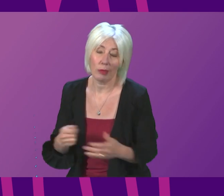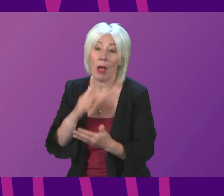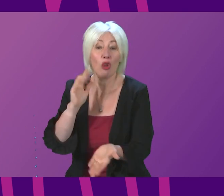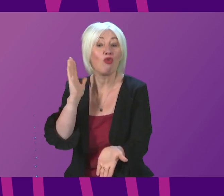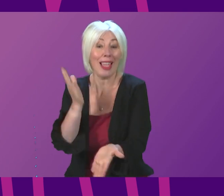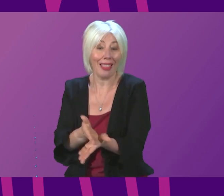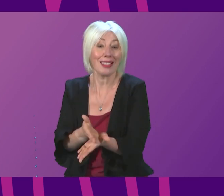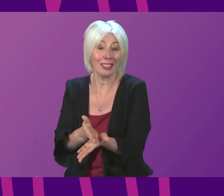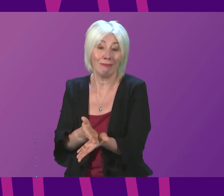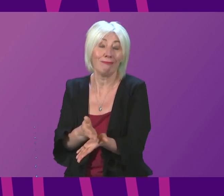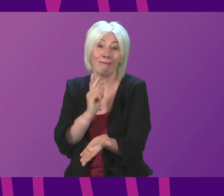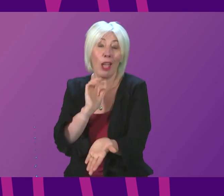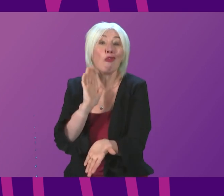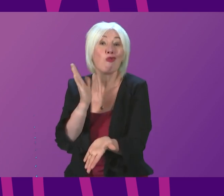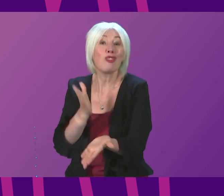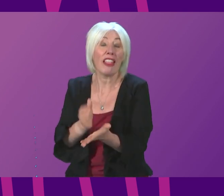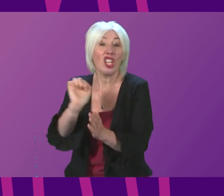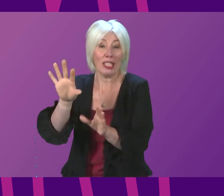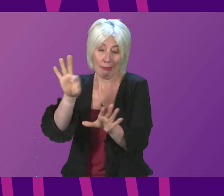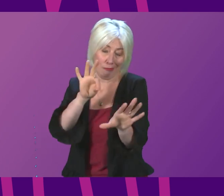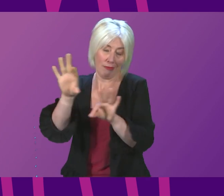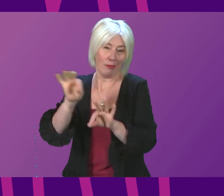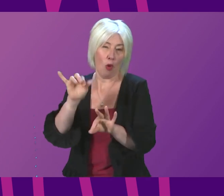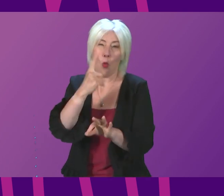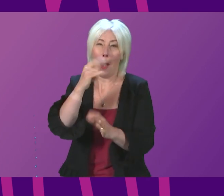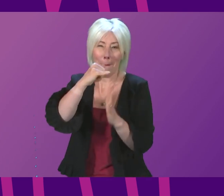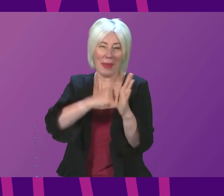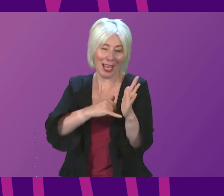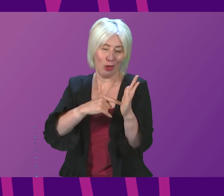However, the reality is that she is selectively quoting from one page when the report makes